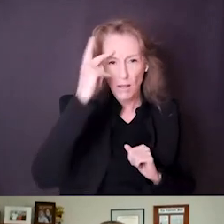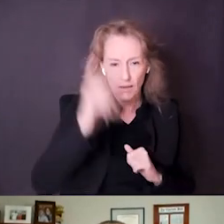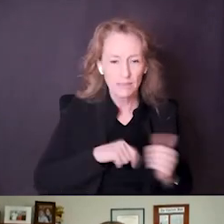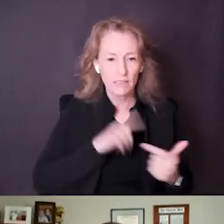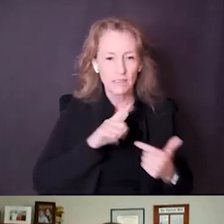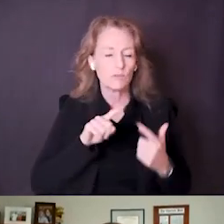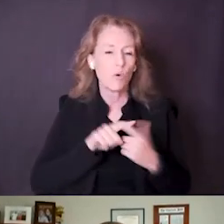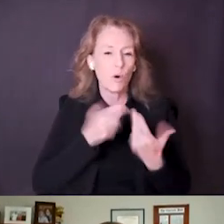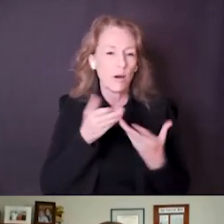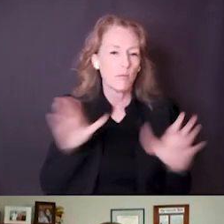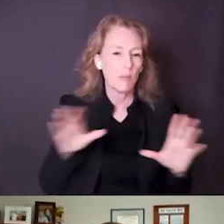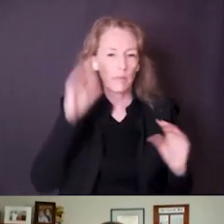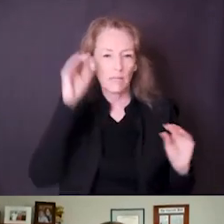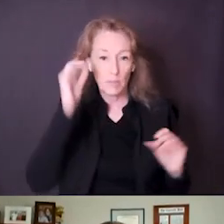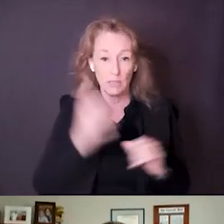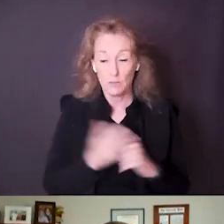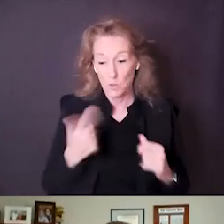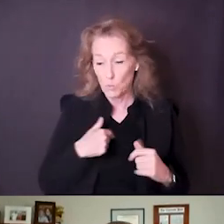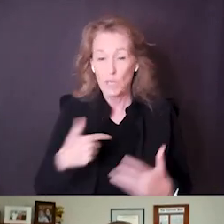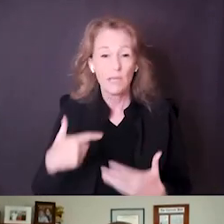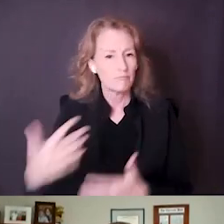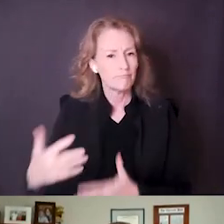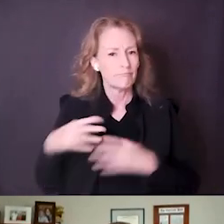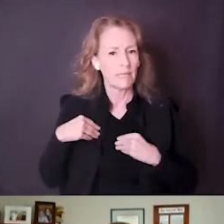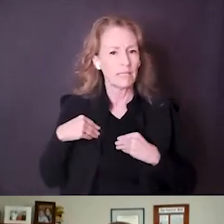EMBRACE THOSE THAT SEEK A SENSE OF HOPE.